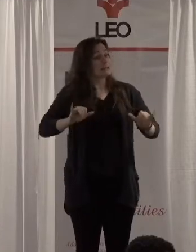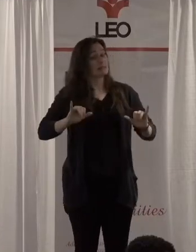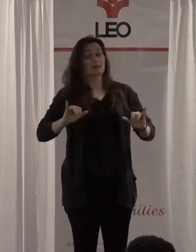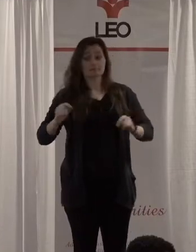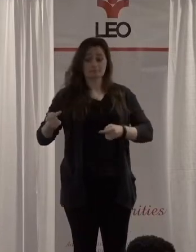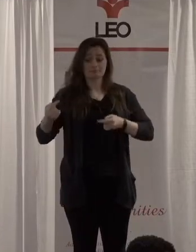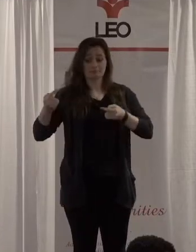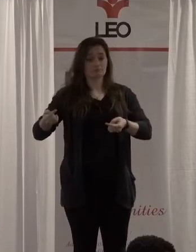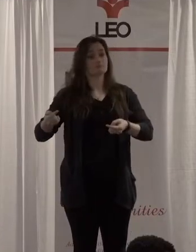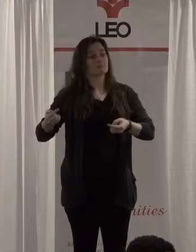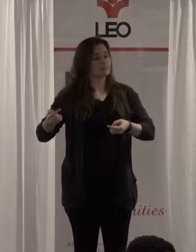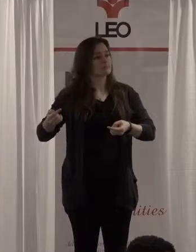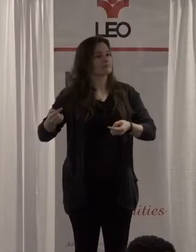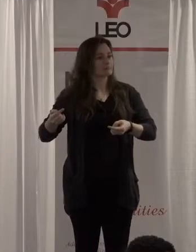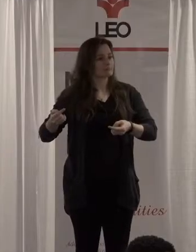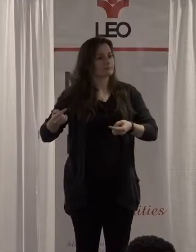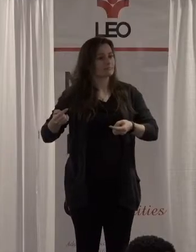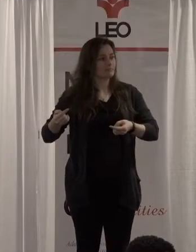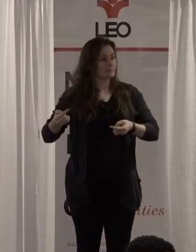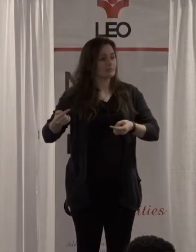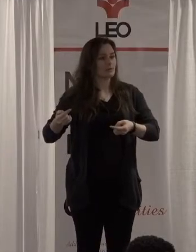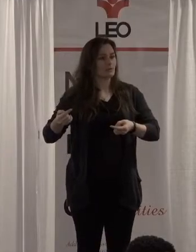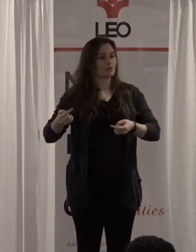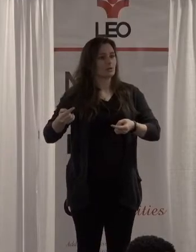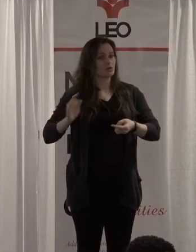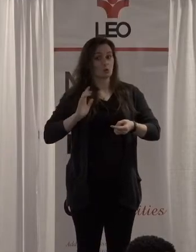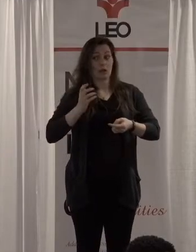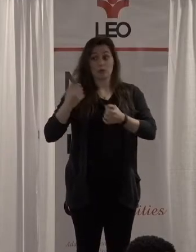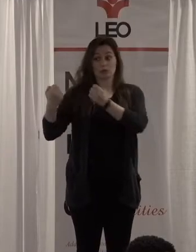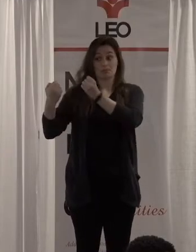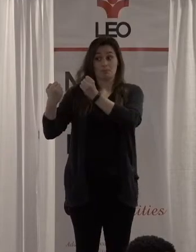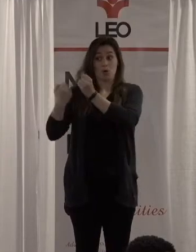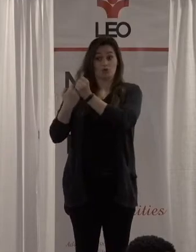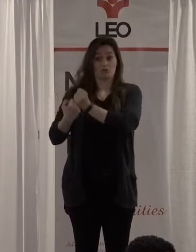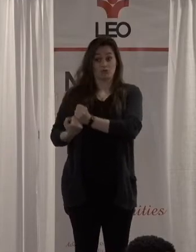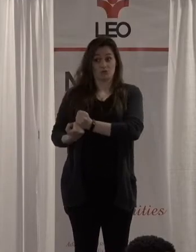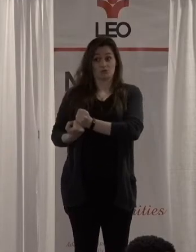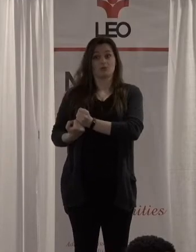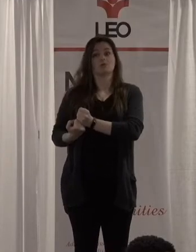SECURING FROM OUR SPONSORS WHO ARE EXTREMELY DEDICATED